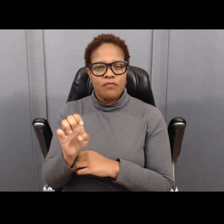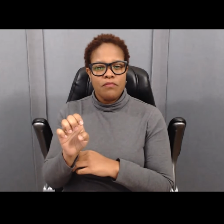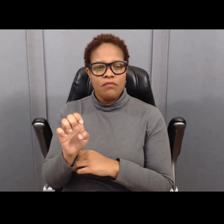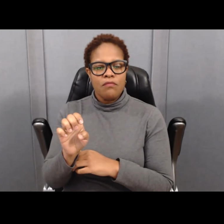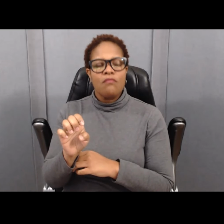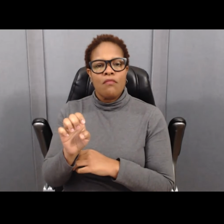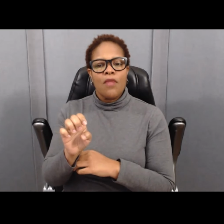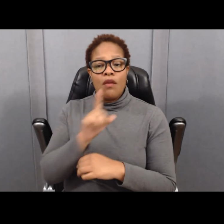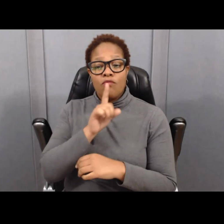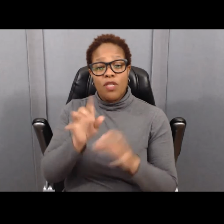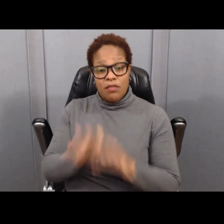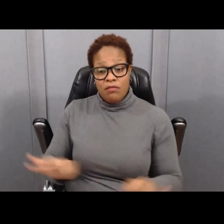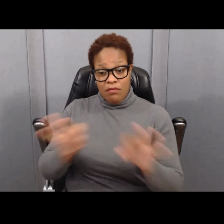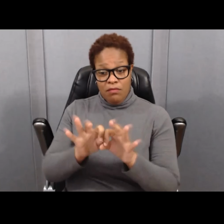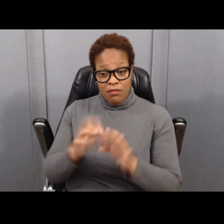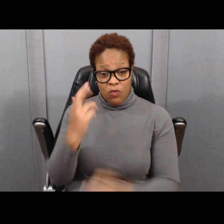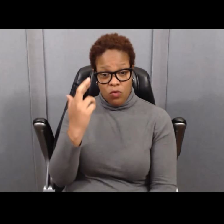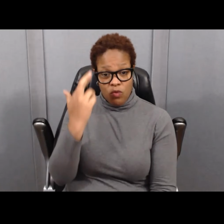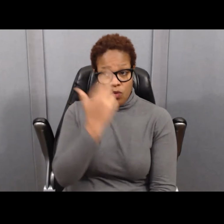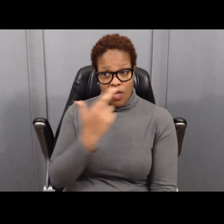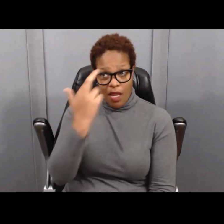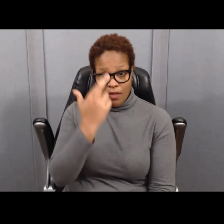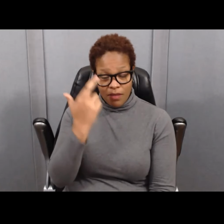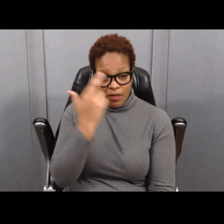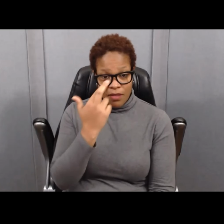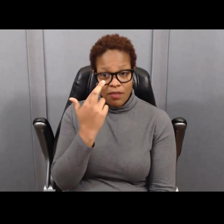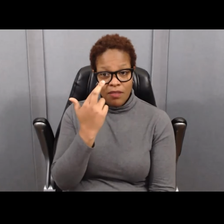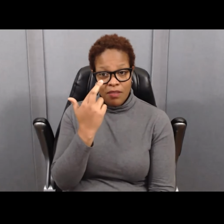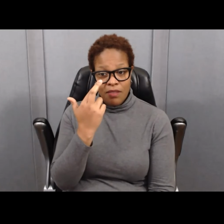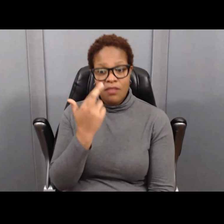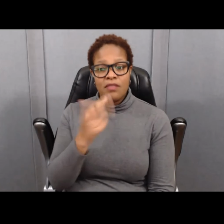we need to realize that they should be reflected